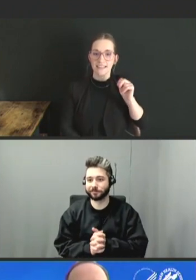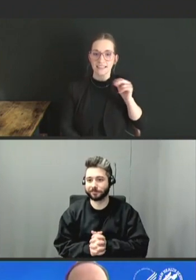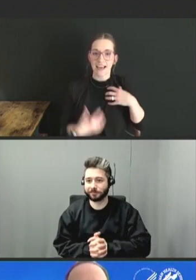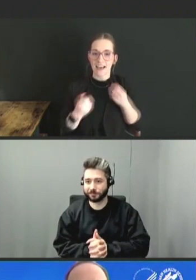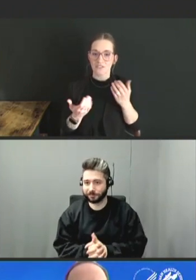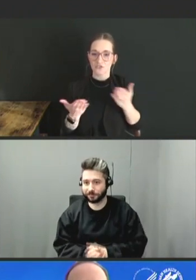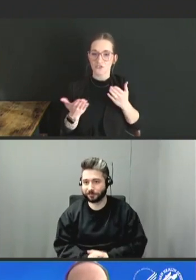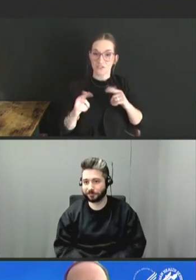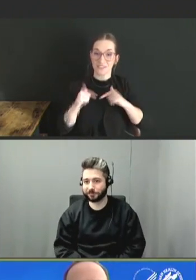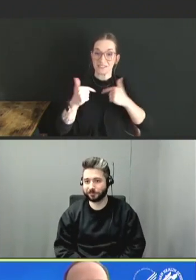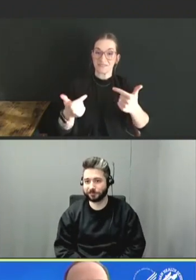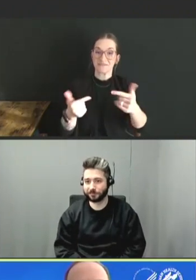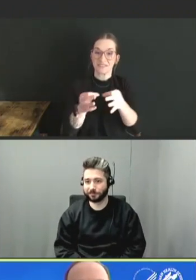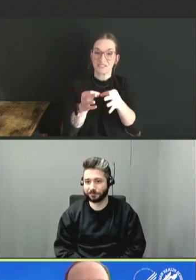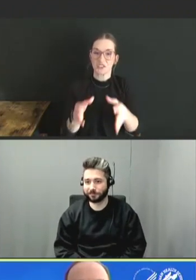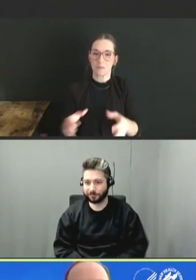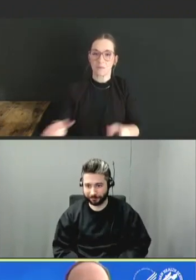Matthew Clark: All right. Thank you very much.